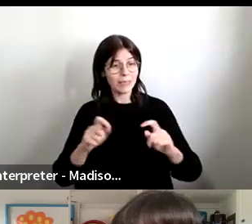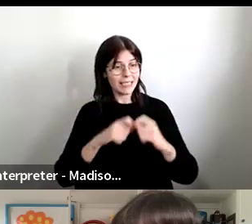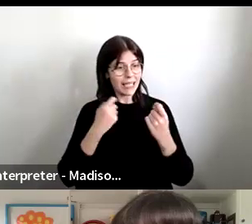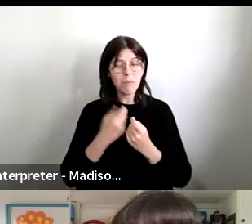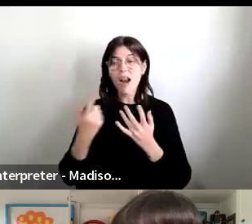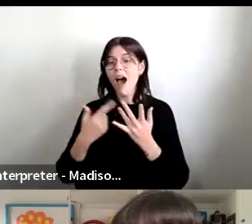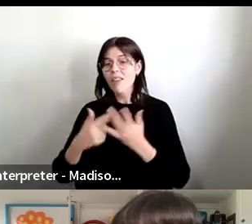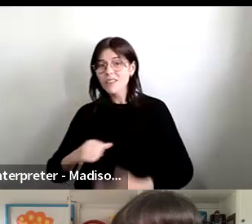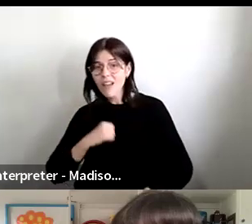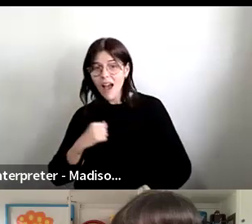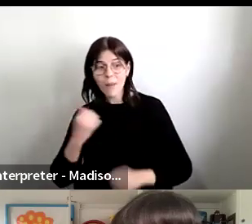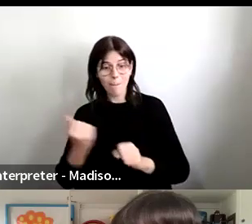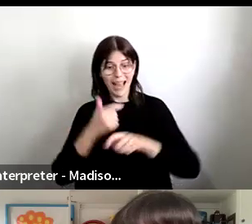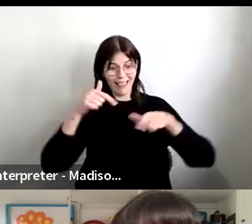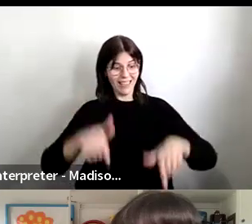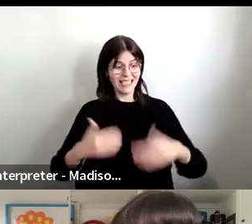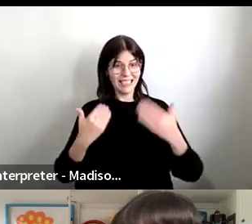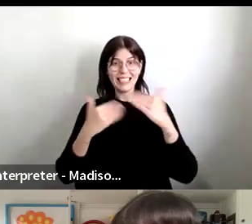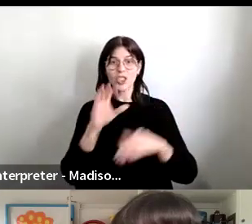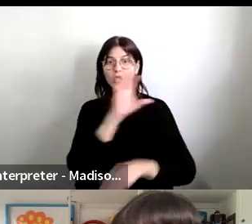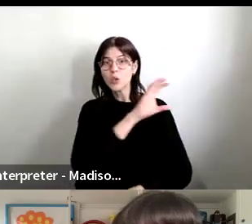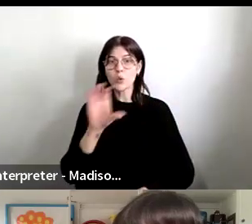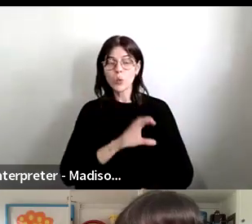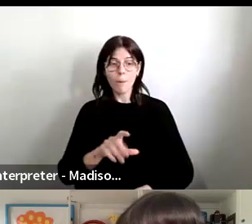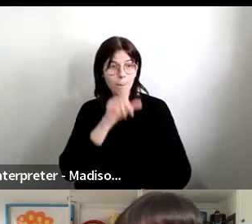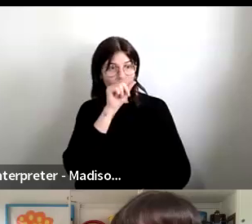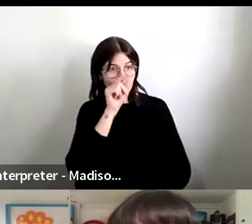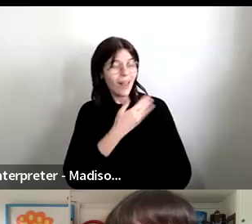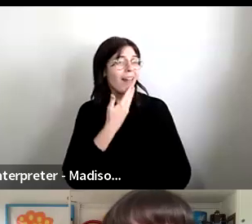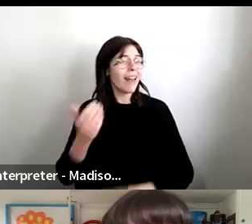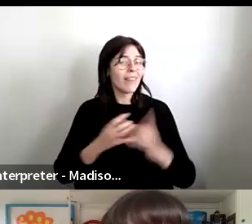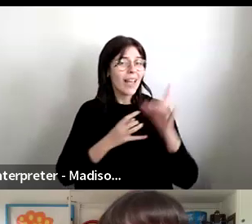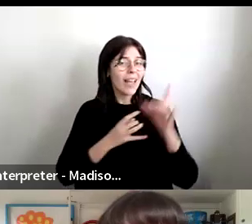who have made this webinar possible, and to our lovely Auslan interpreters, Madison and Natalie,